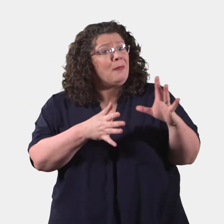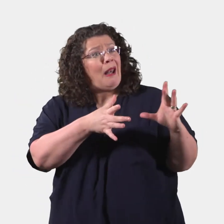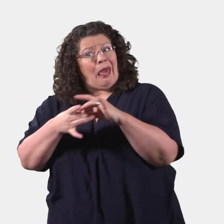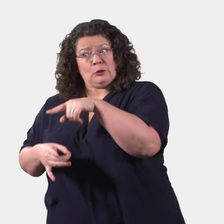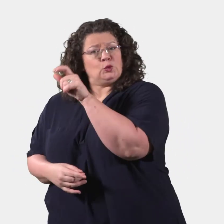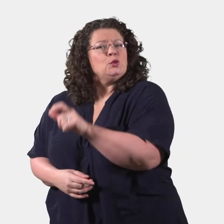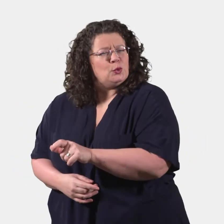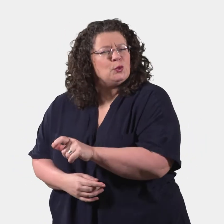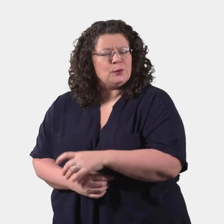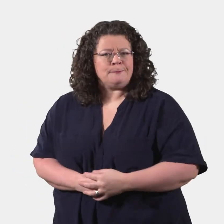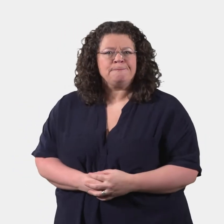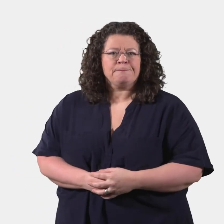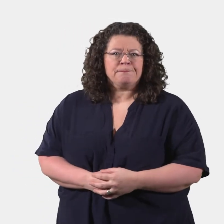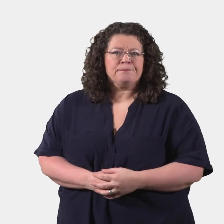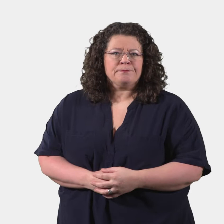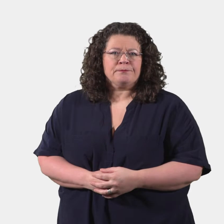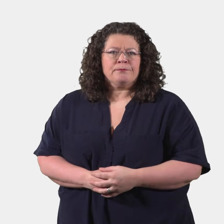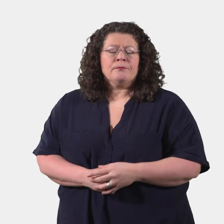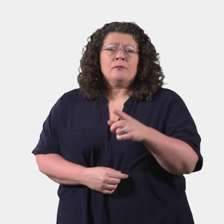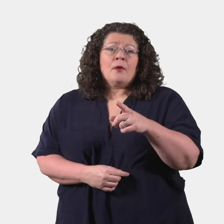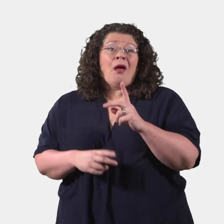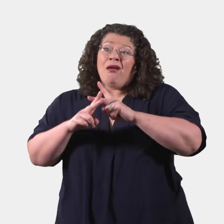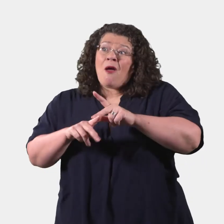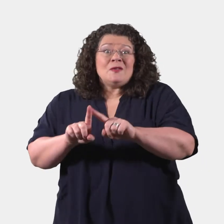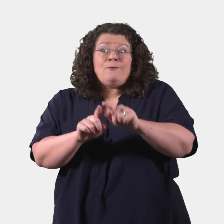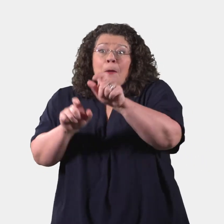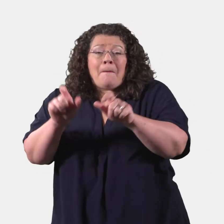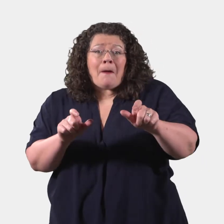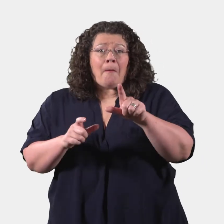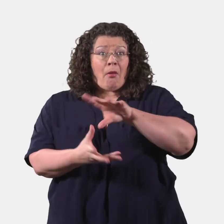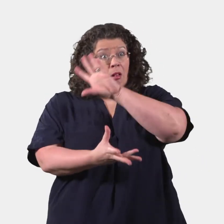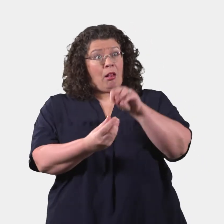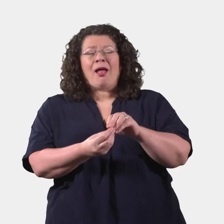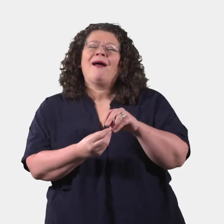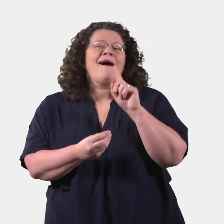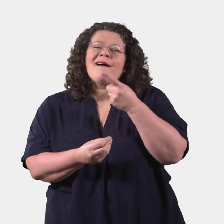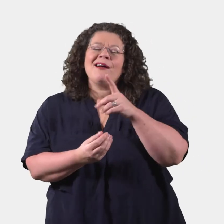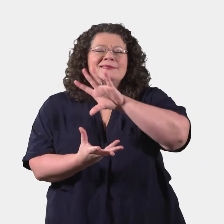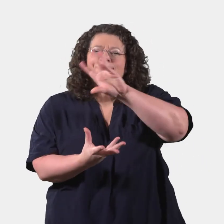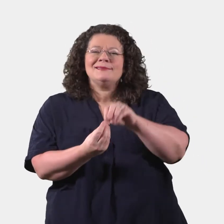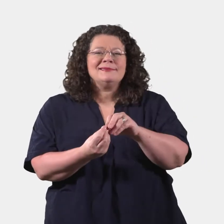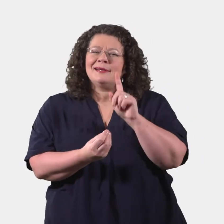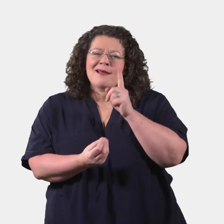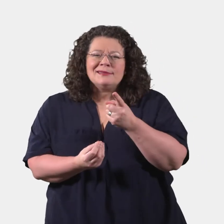You cannot add up the time you spend caring for different people. If you care for more than one person,